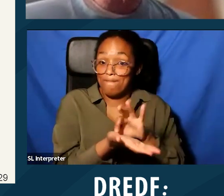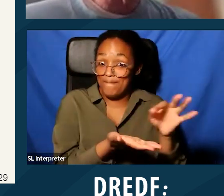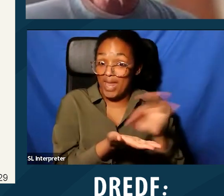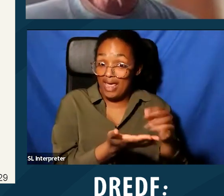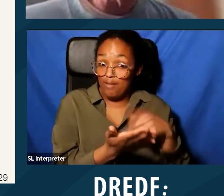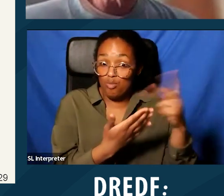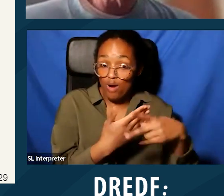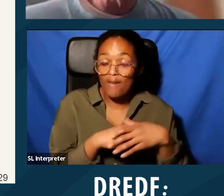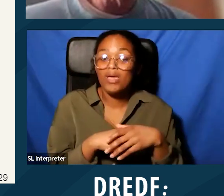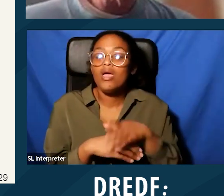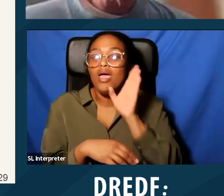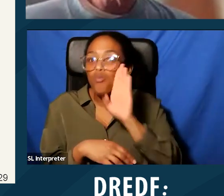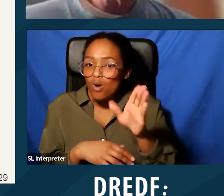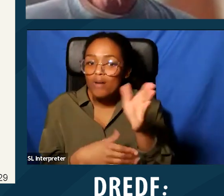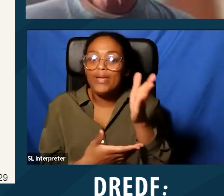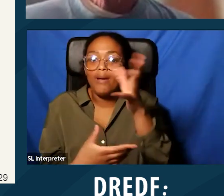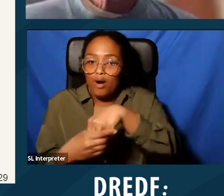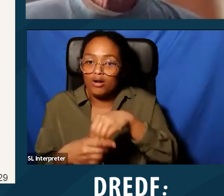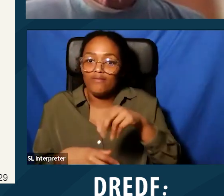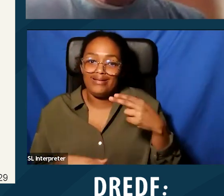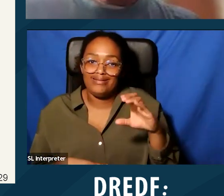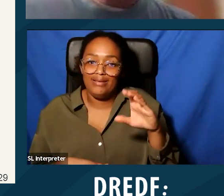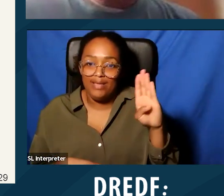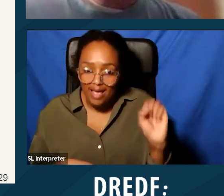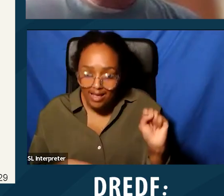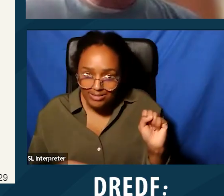would be part of the, let's just get rid of it. Because it's not an institutional